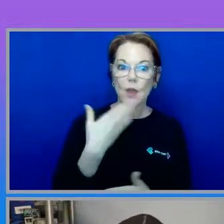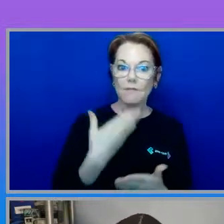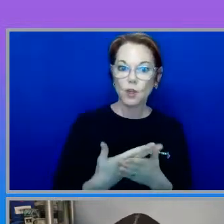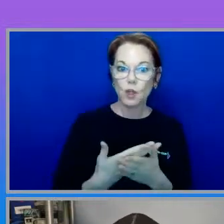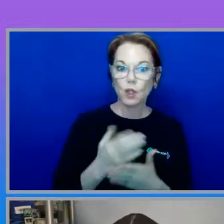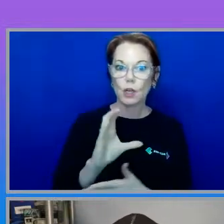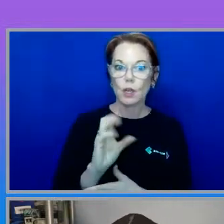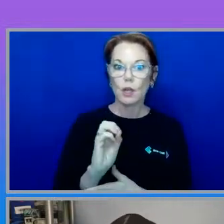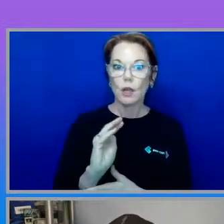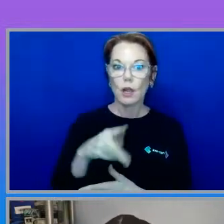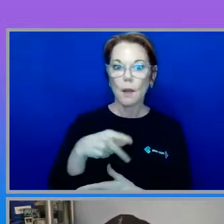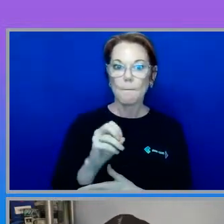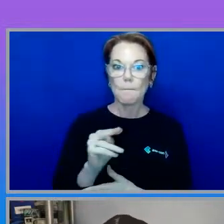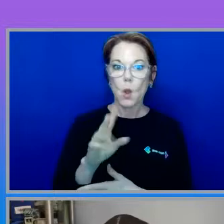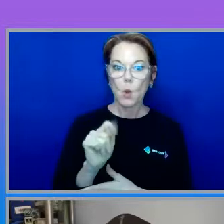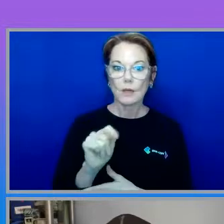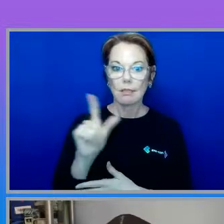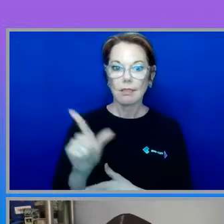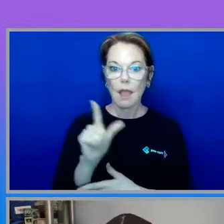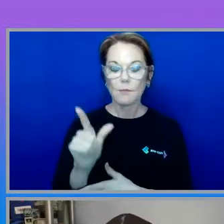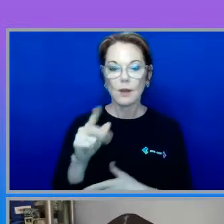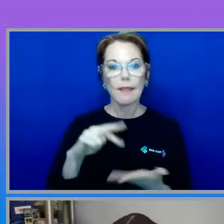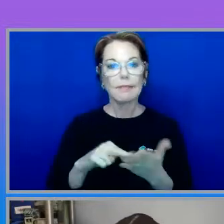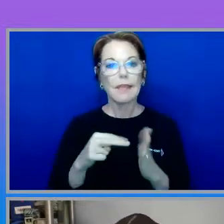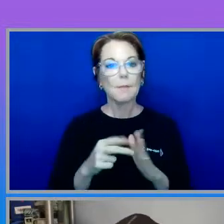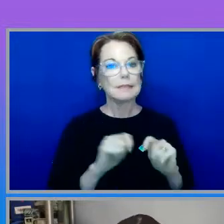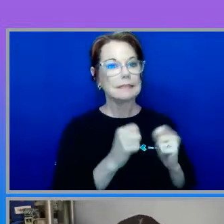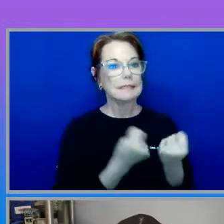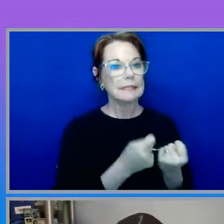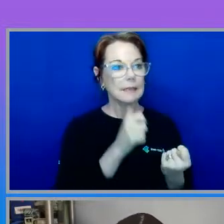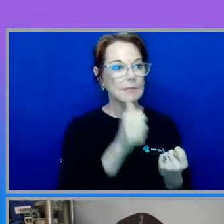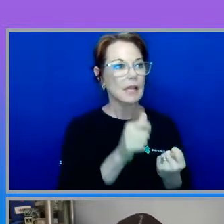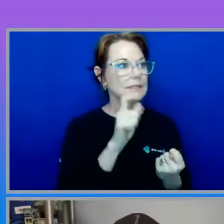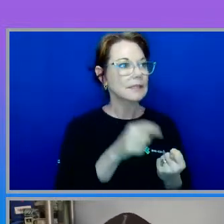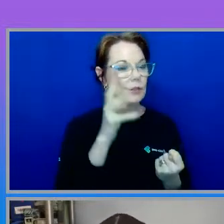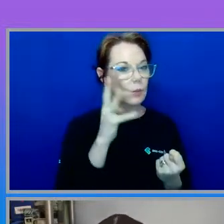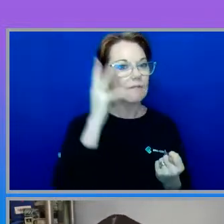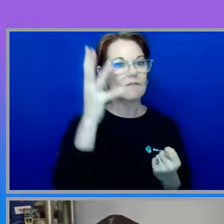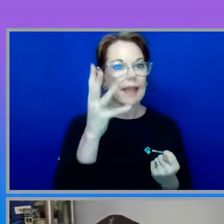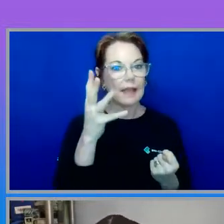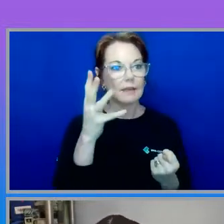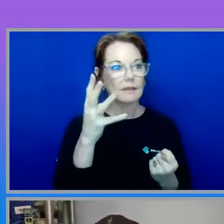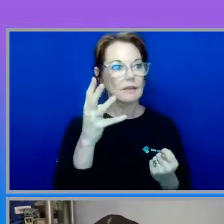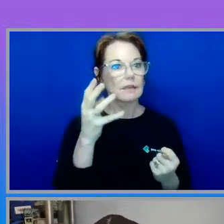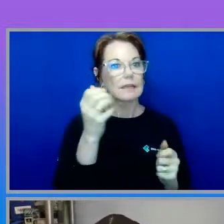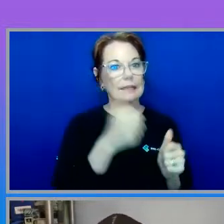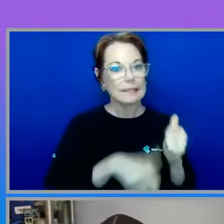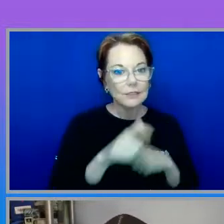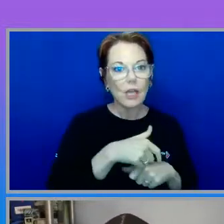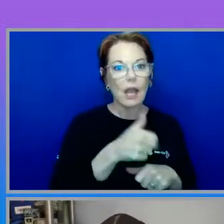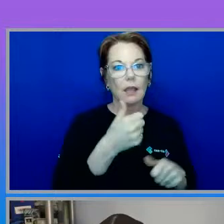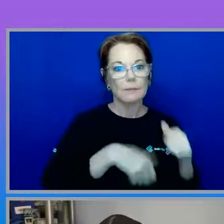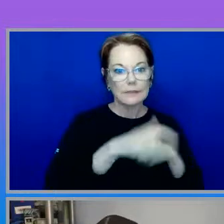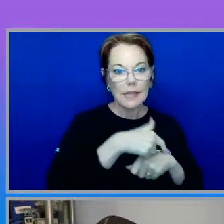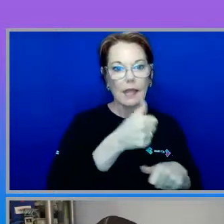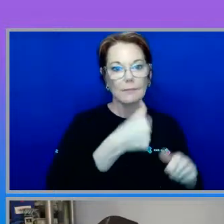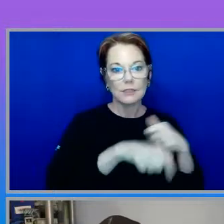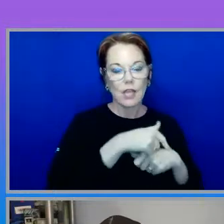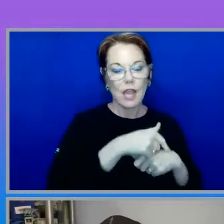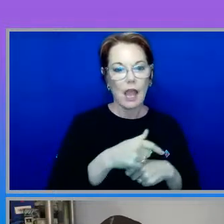prevent teams reinventing the wheel and you save yourself a world of pain. Of course, if you're managing a component